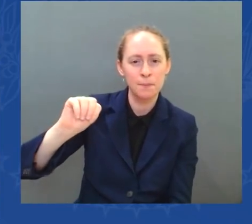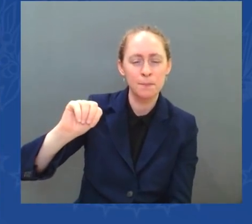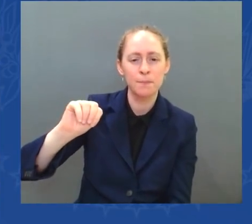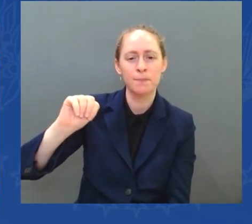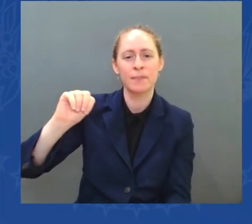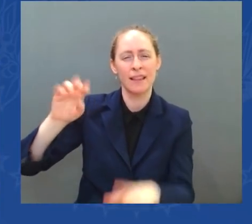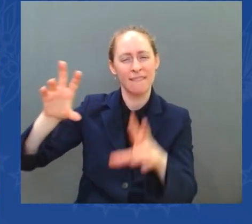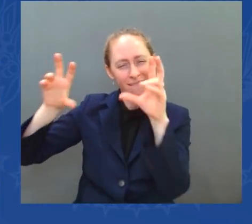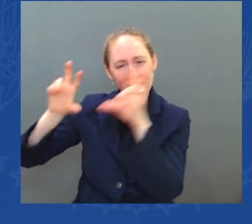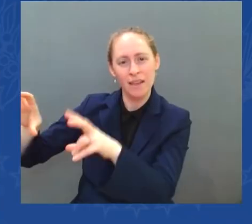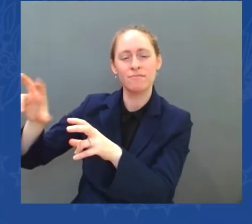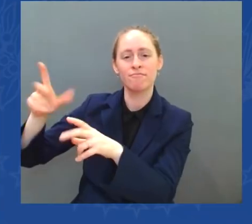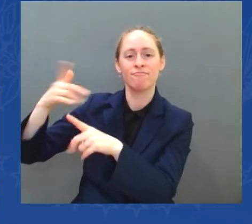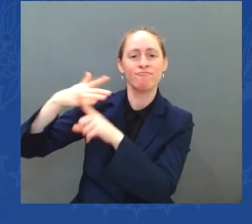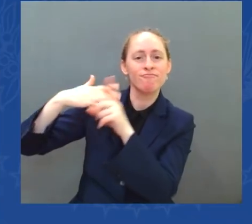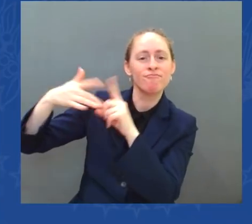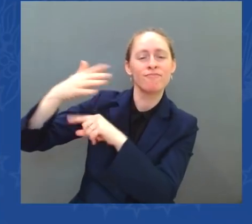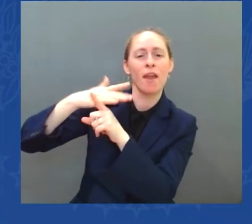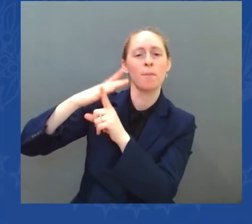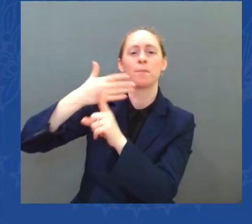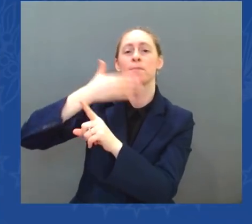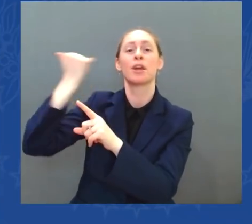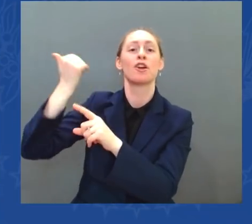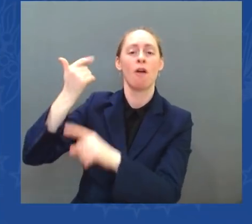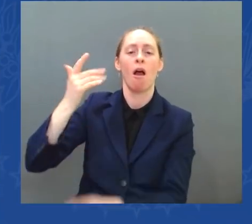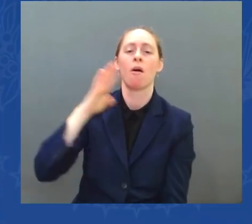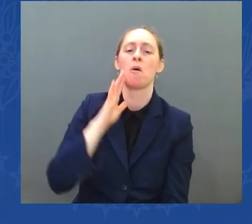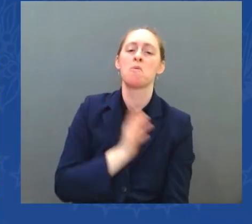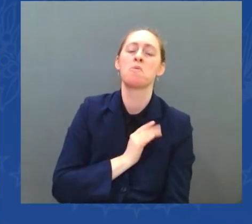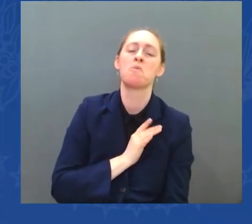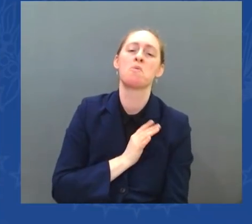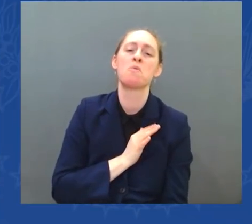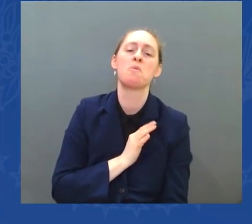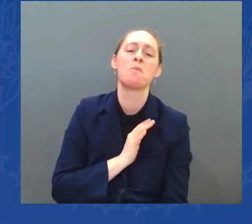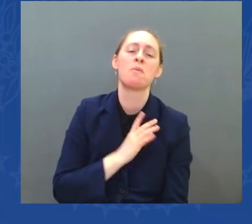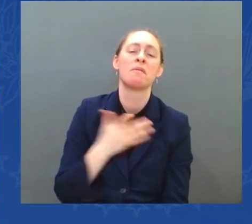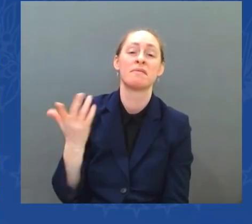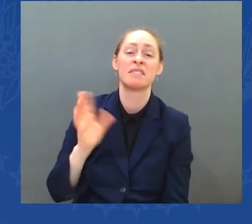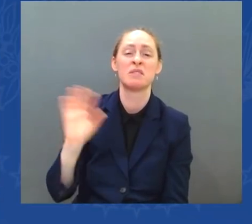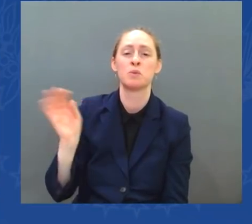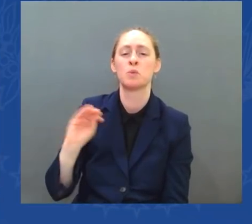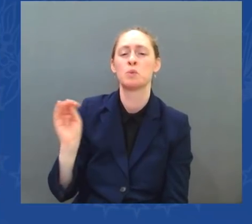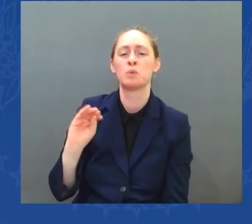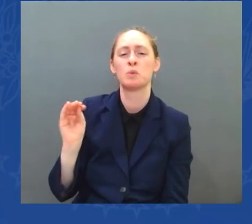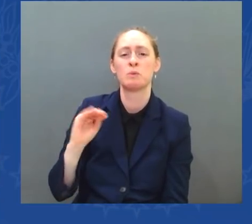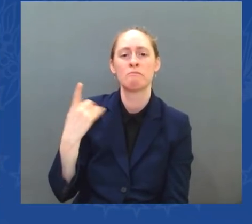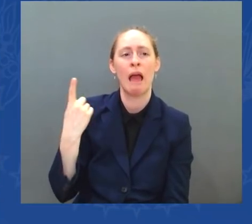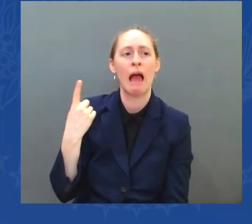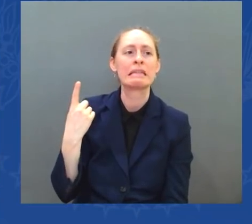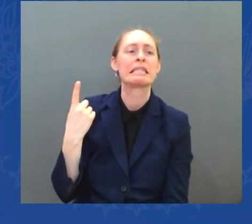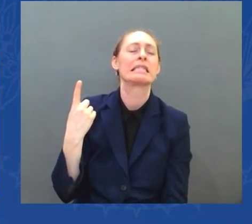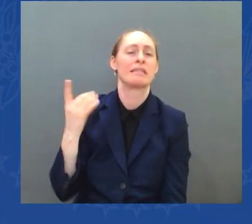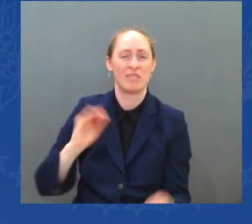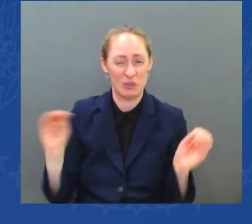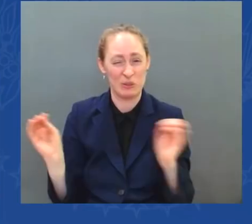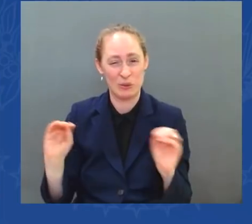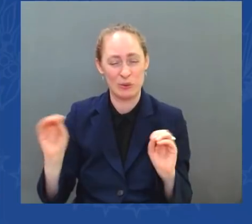I mean it, no limit to what we can achieve. So let's continue giving the working families